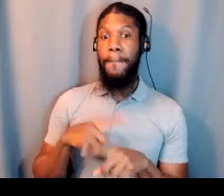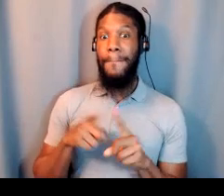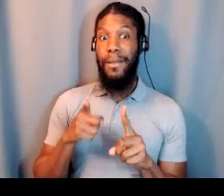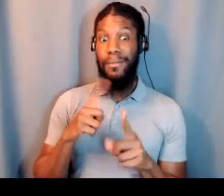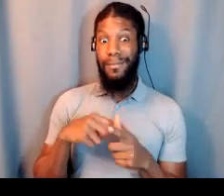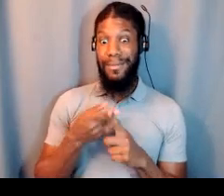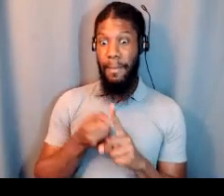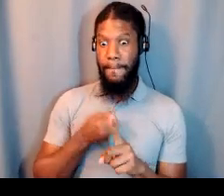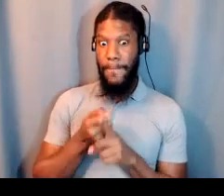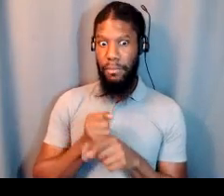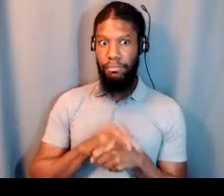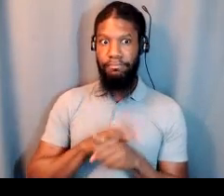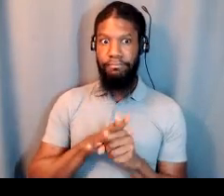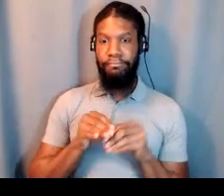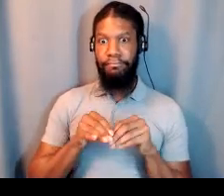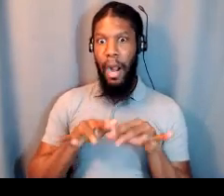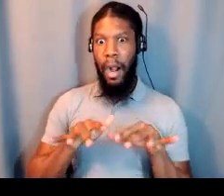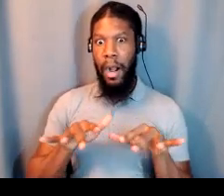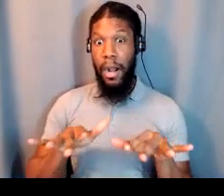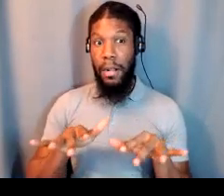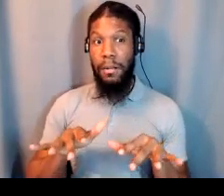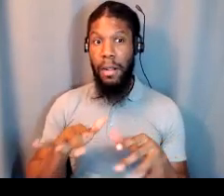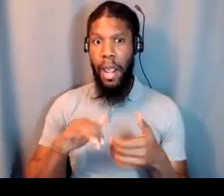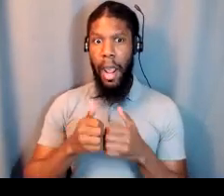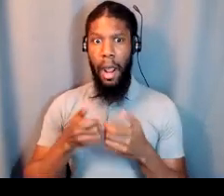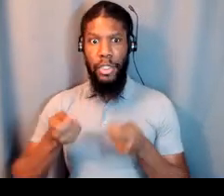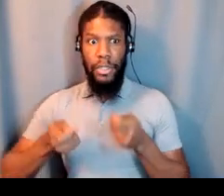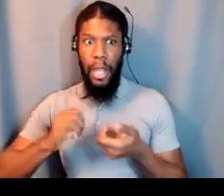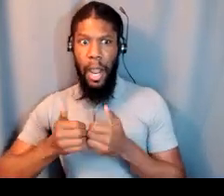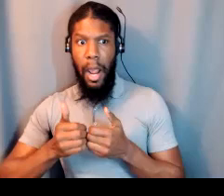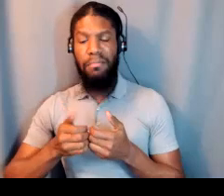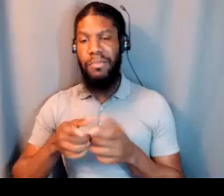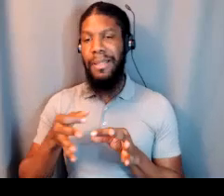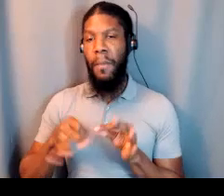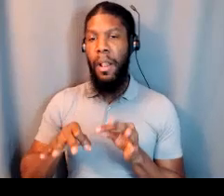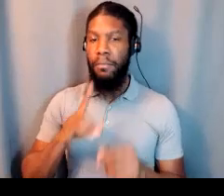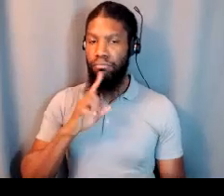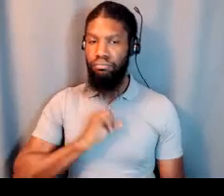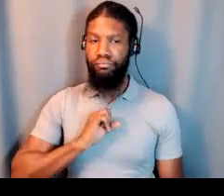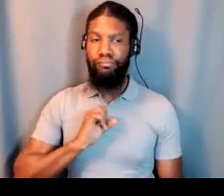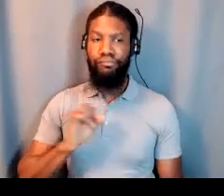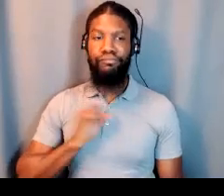was relatively simple because we had already this infrastructure